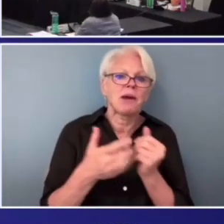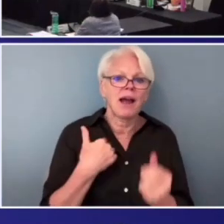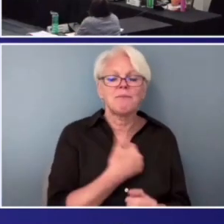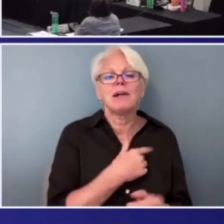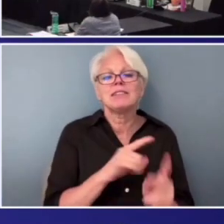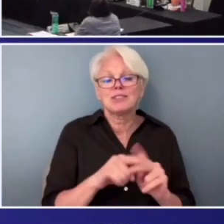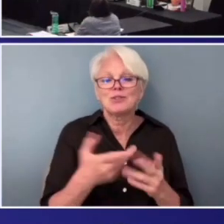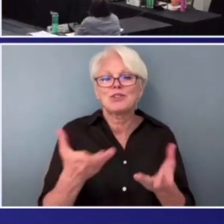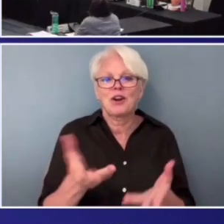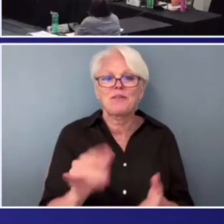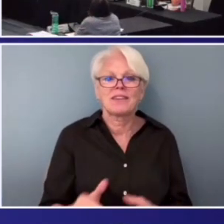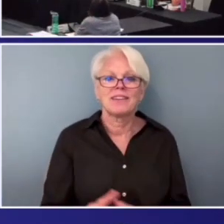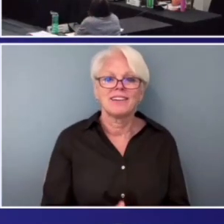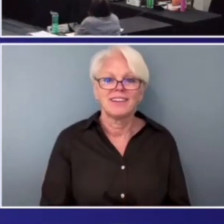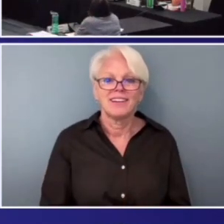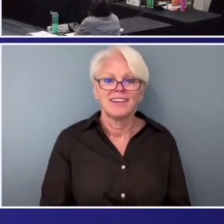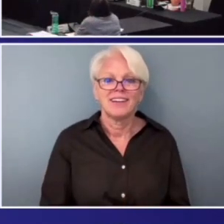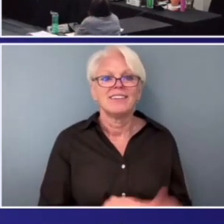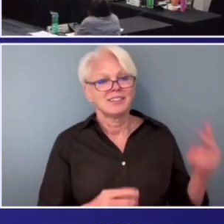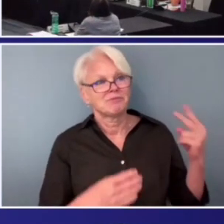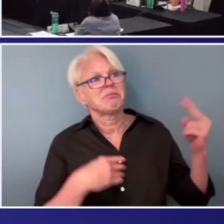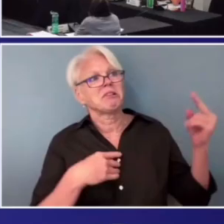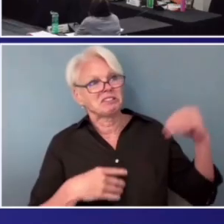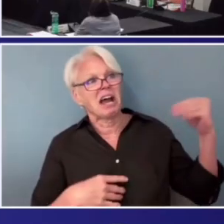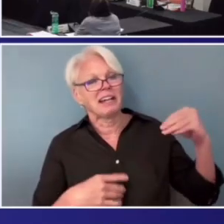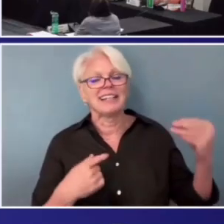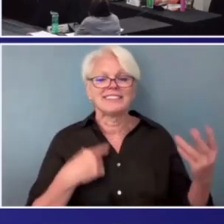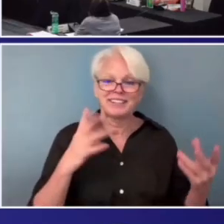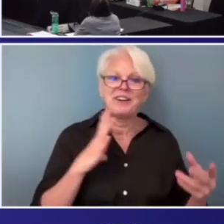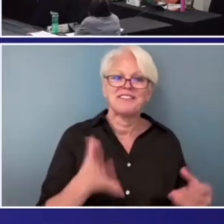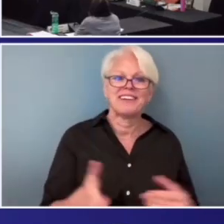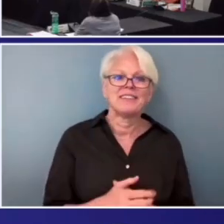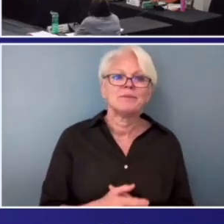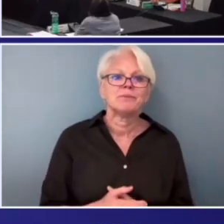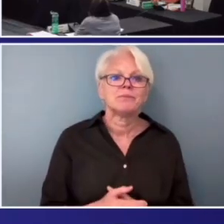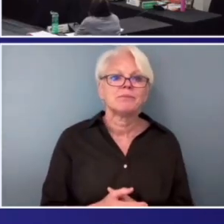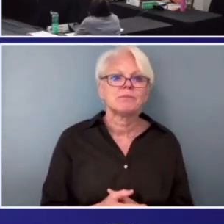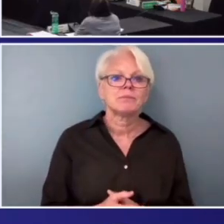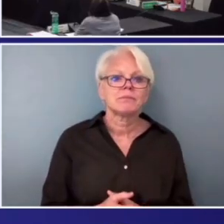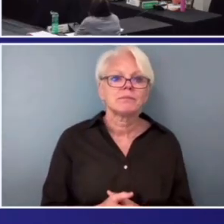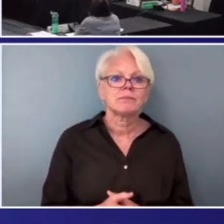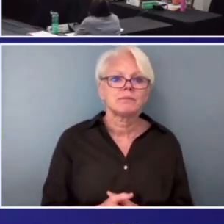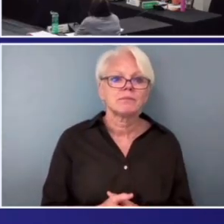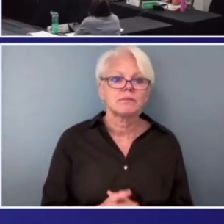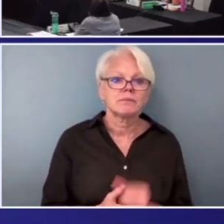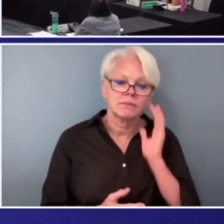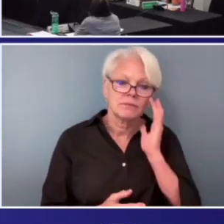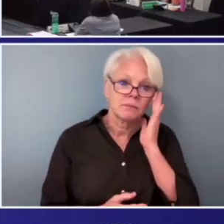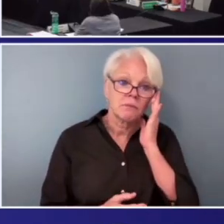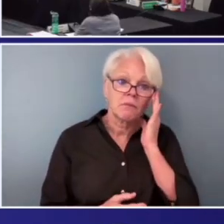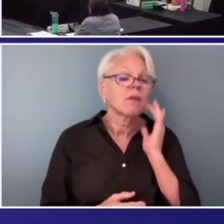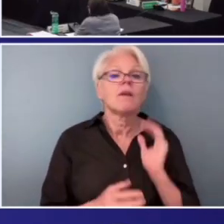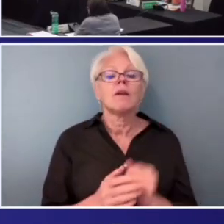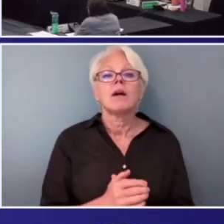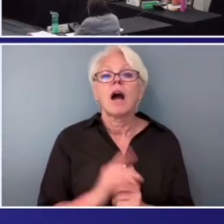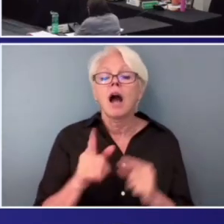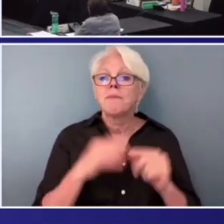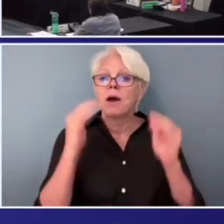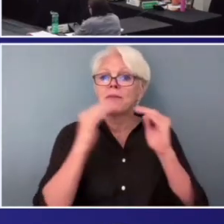was already nodding at me, so I'm like, okay. So it was with regard to the Tiered Standard Plan. I,